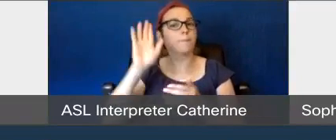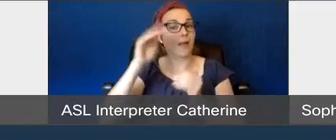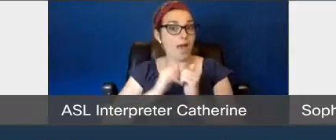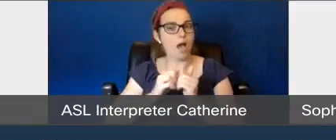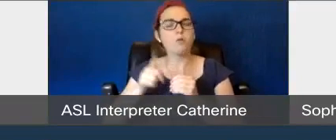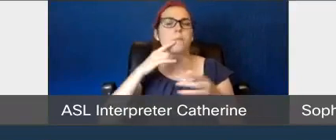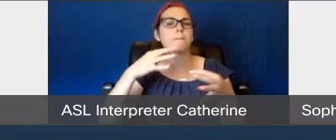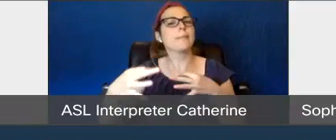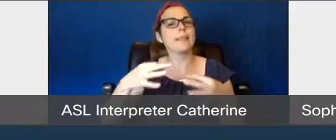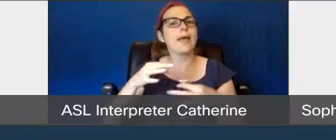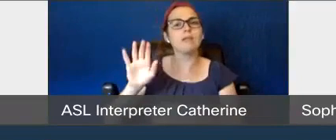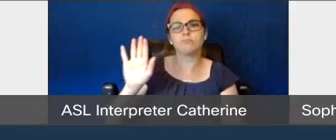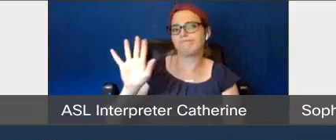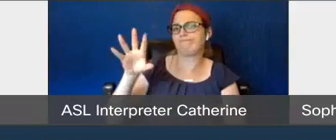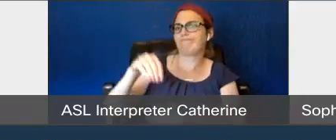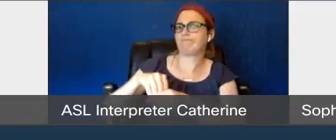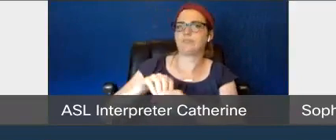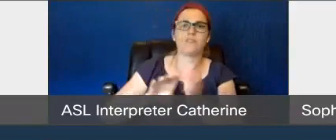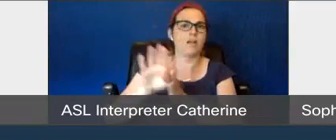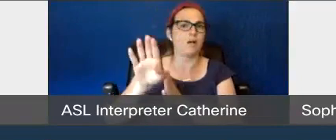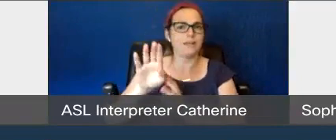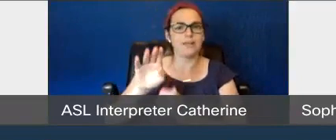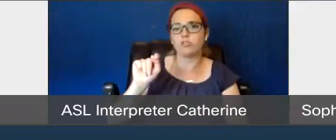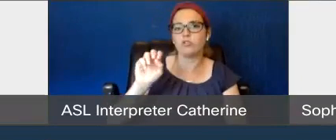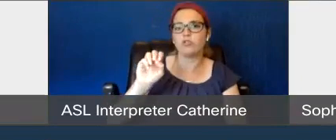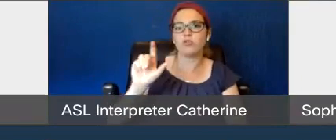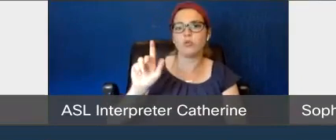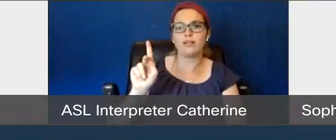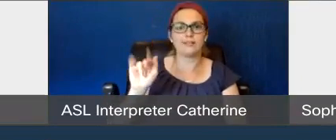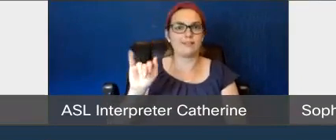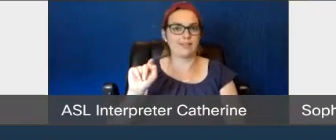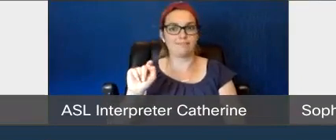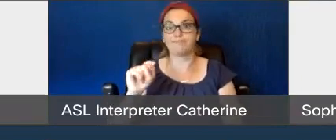so intricately involved in its creation. That's all yours Dr. Marlowe.